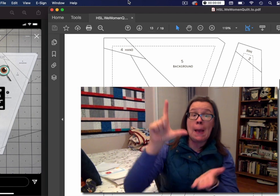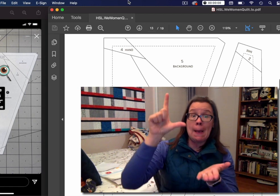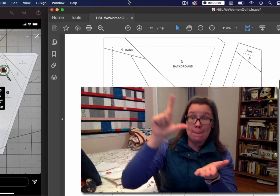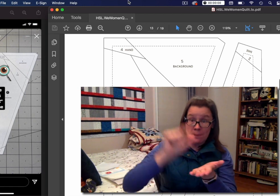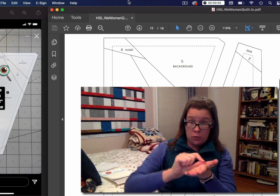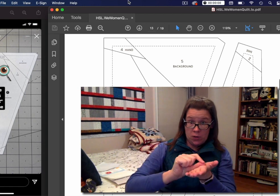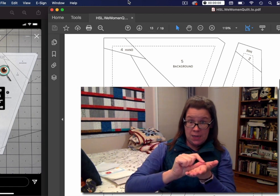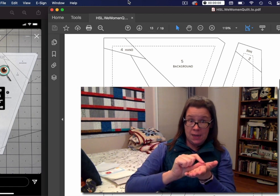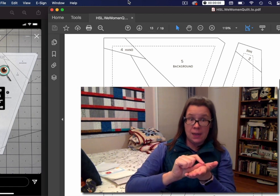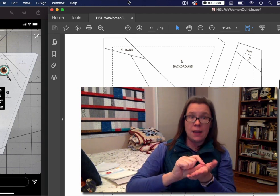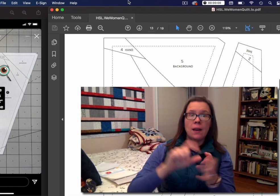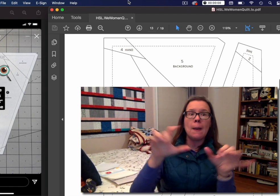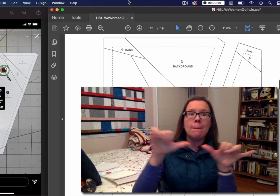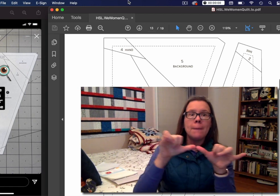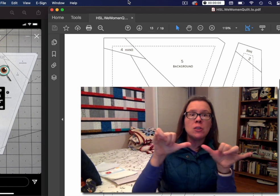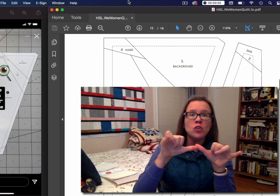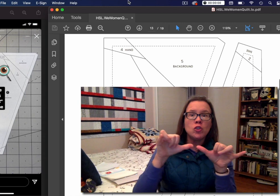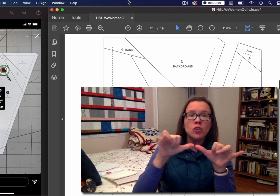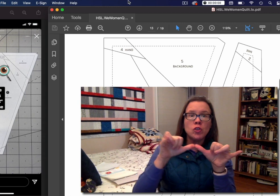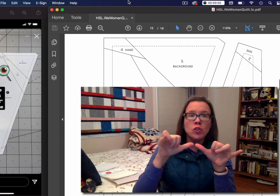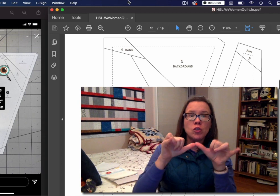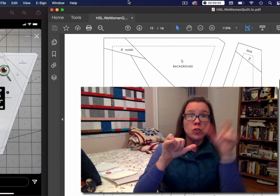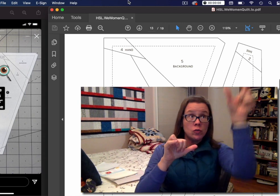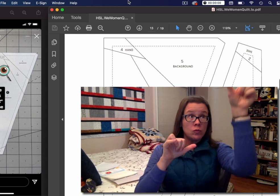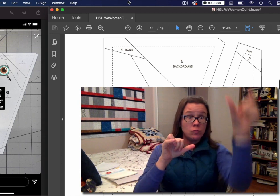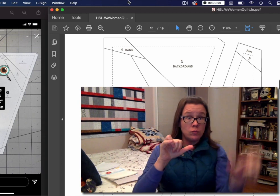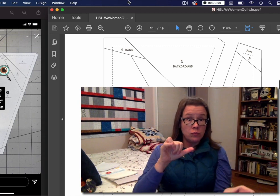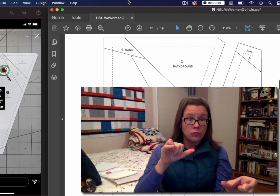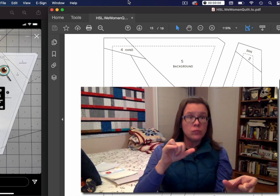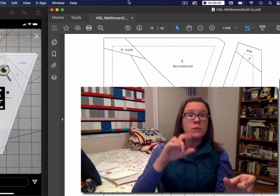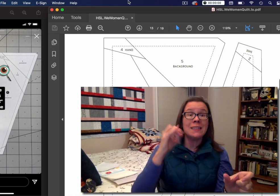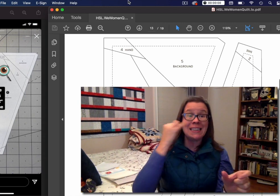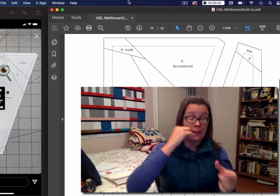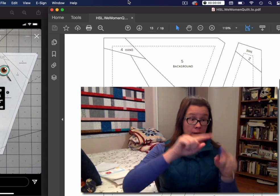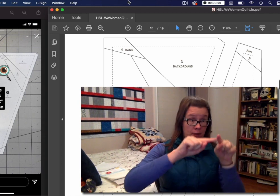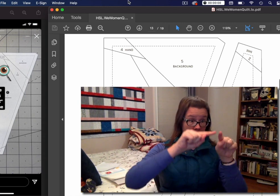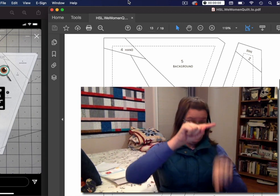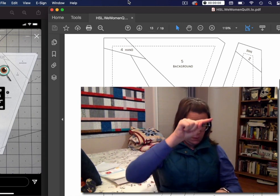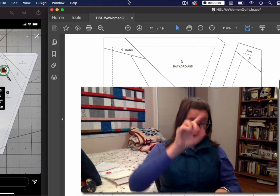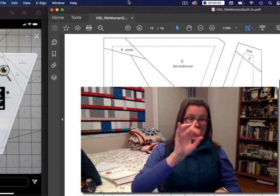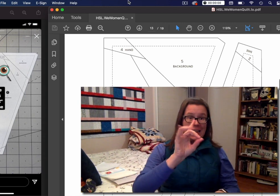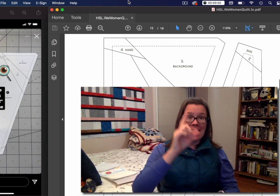If you print that page first, you can check the one inch square mark; but then you can